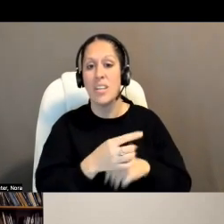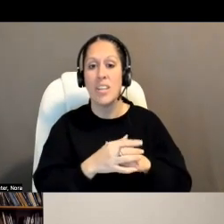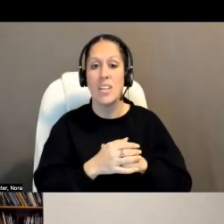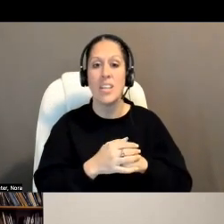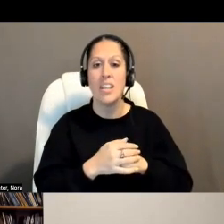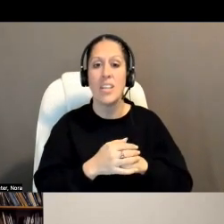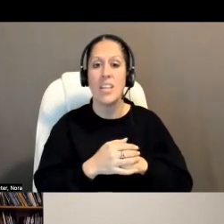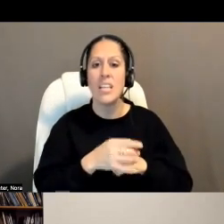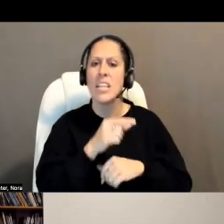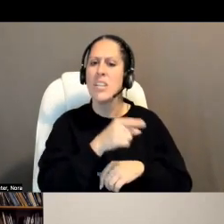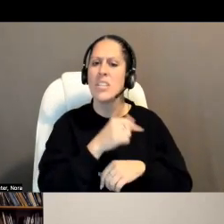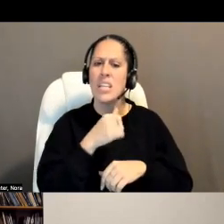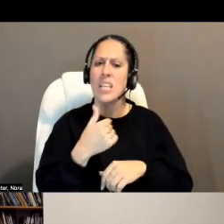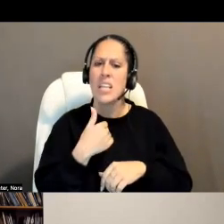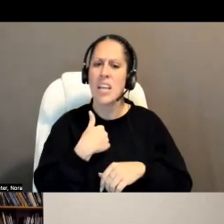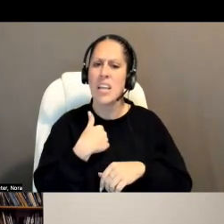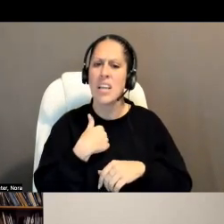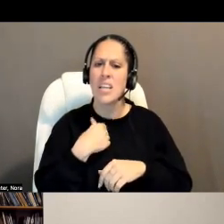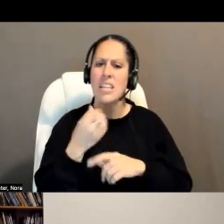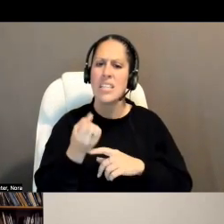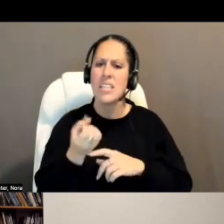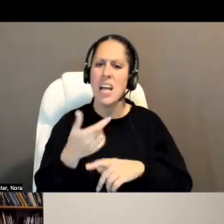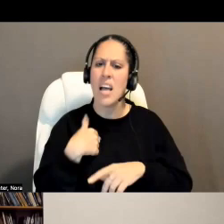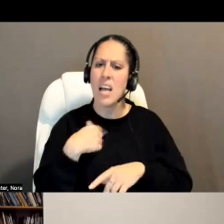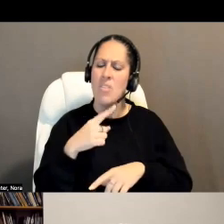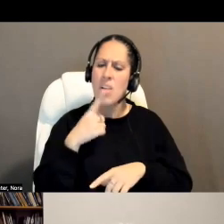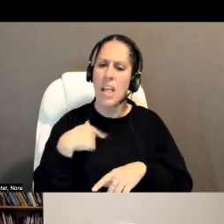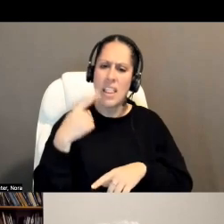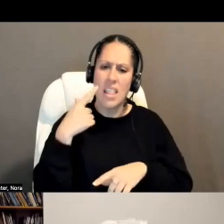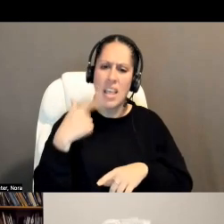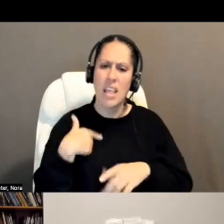Um, this one doesn't have a die-- this one I actually I think I might end up keeping for